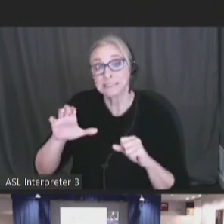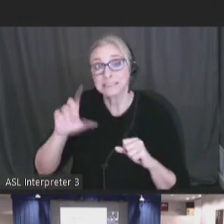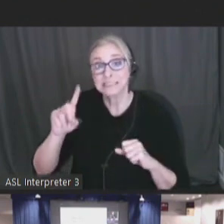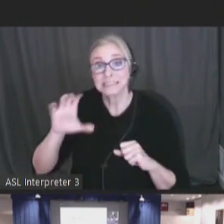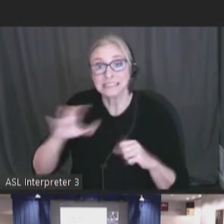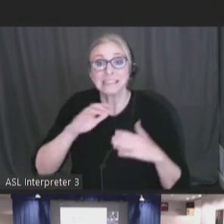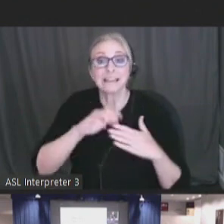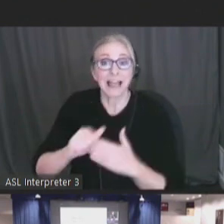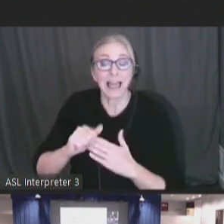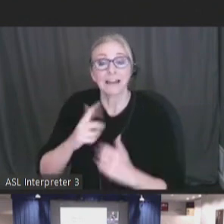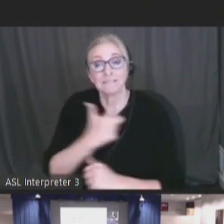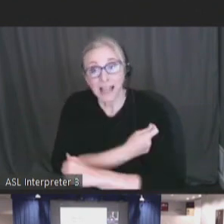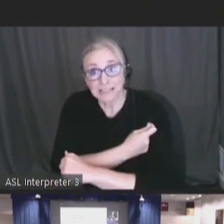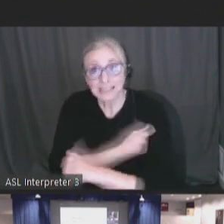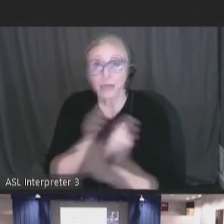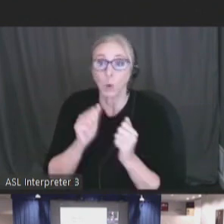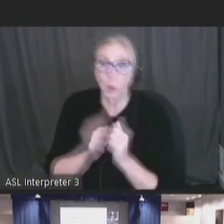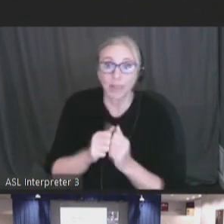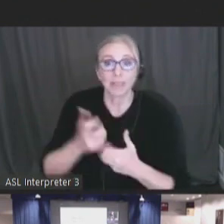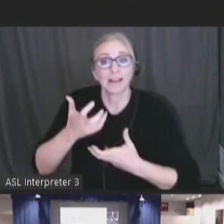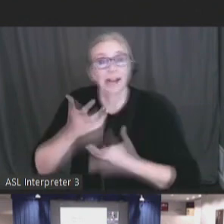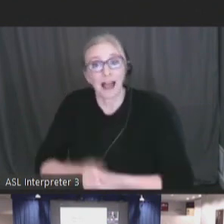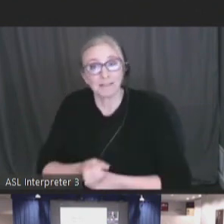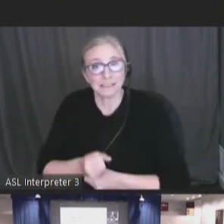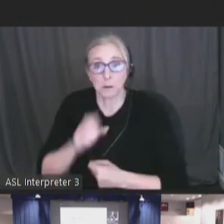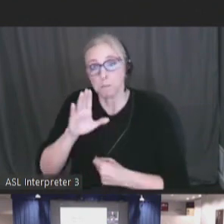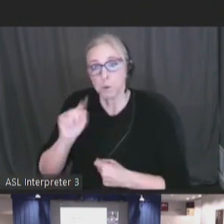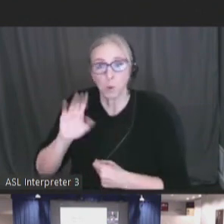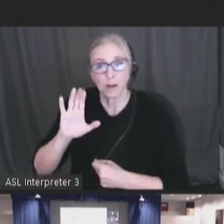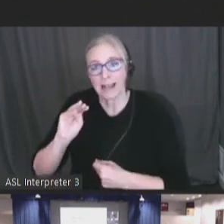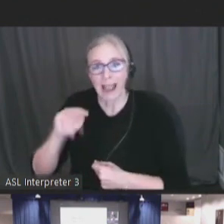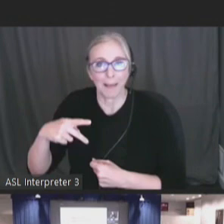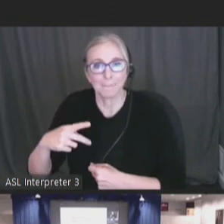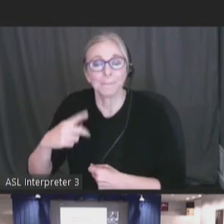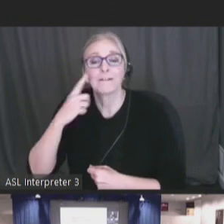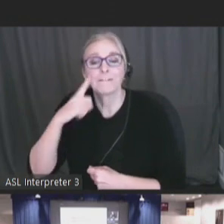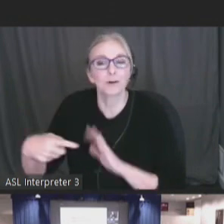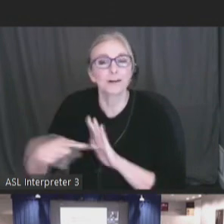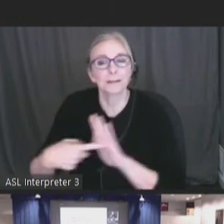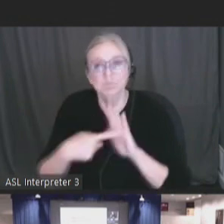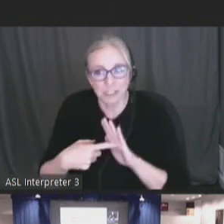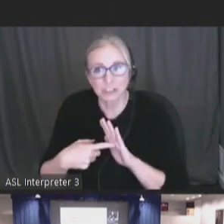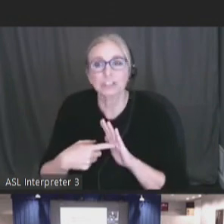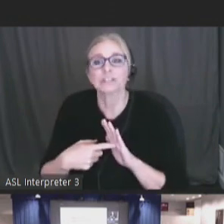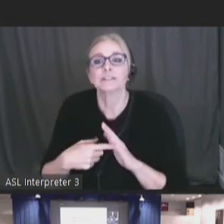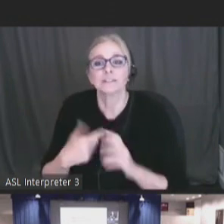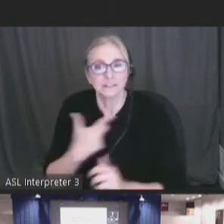Vaccinate with Confidence boot camp for demonstration sites and work group members.